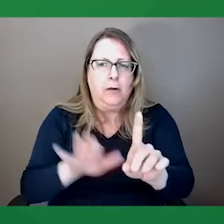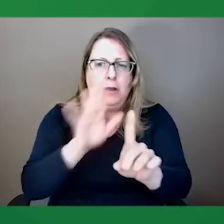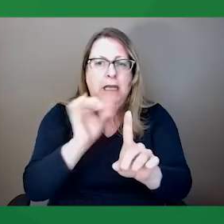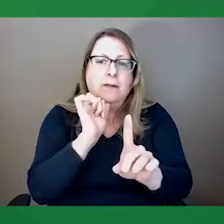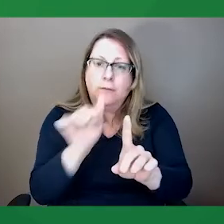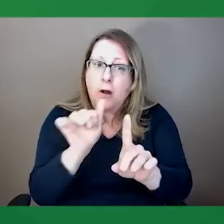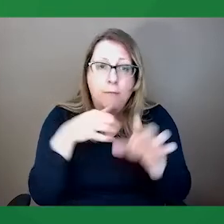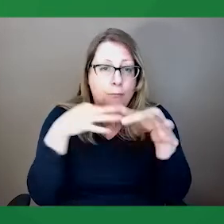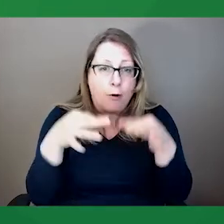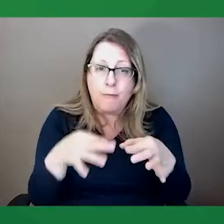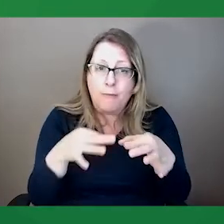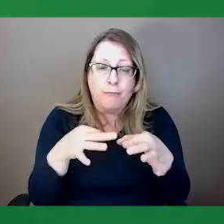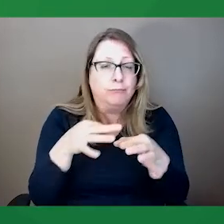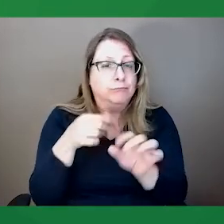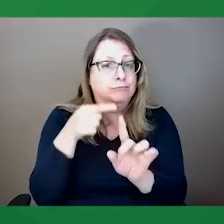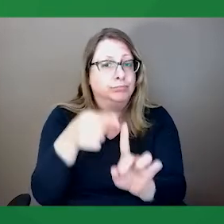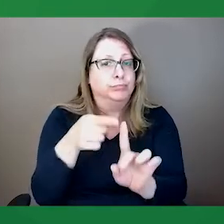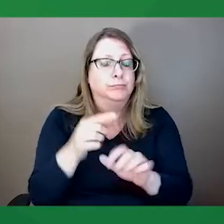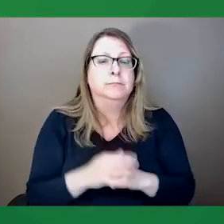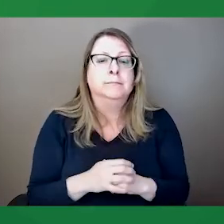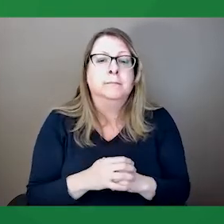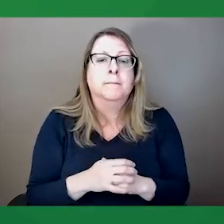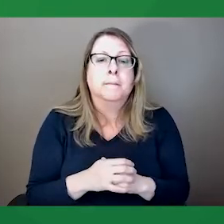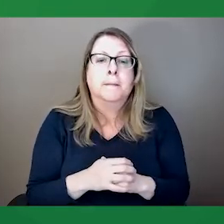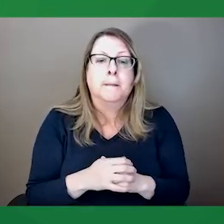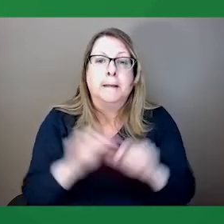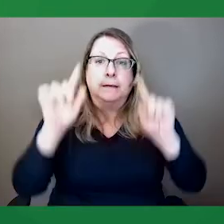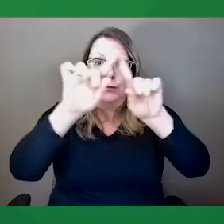to click in any specific area if the target is not properly defined.